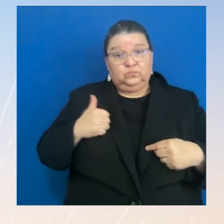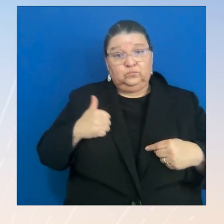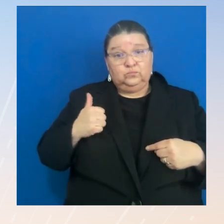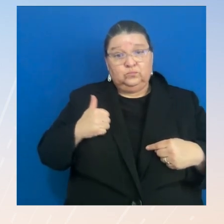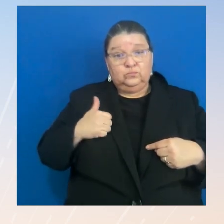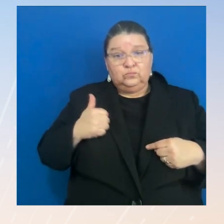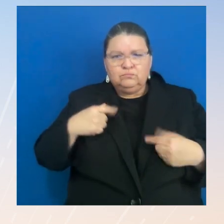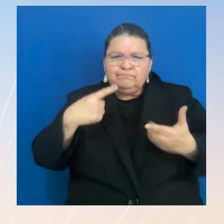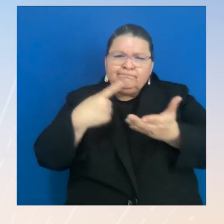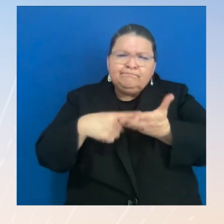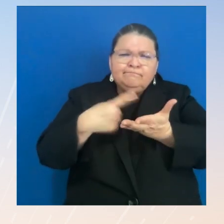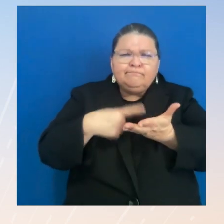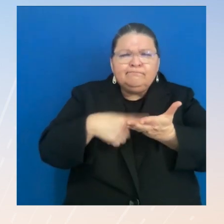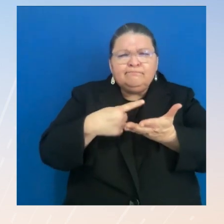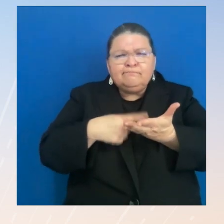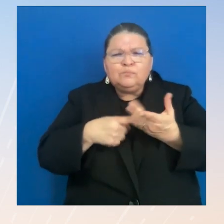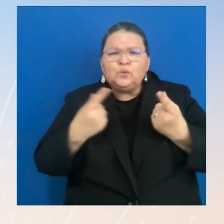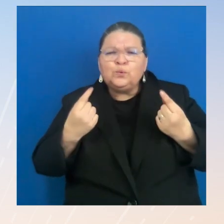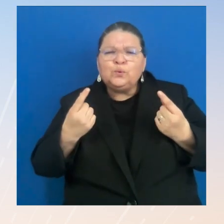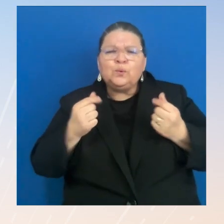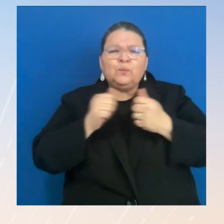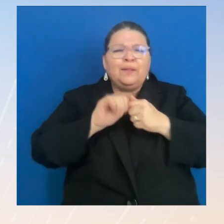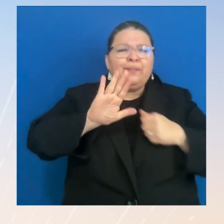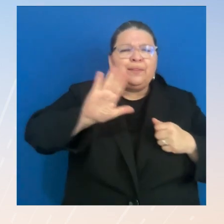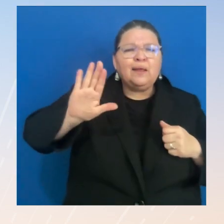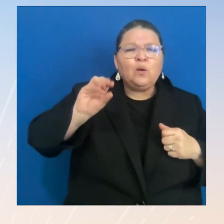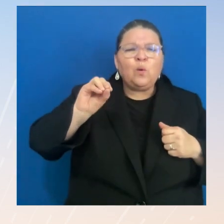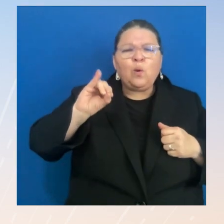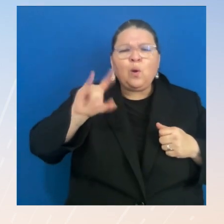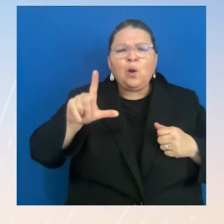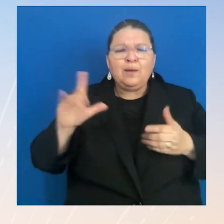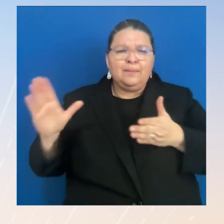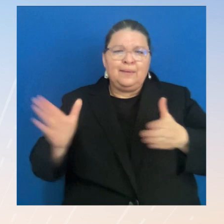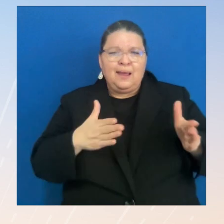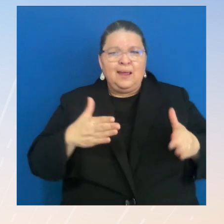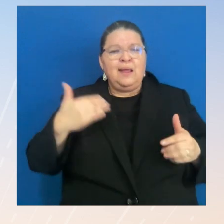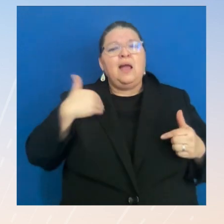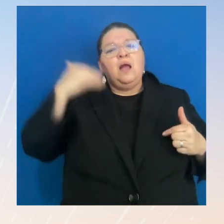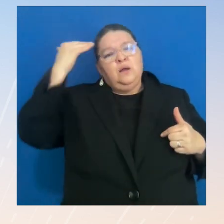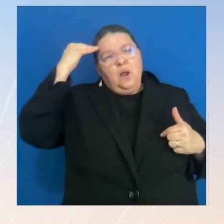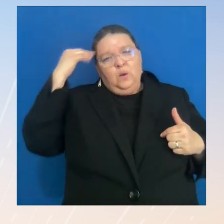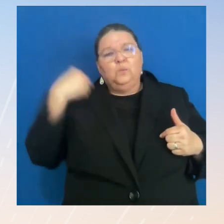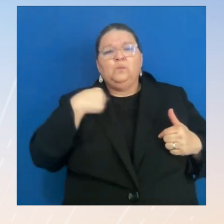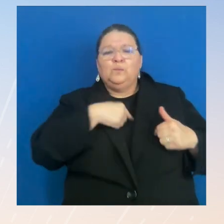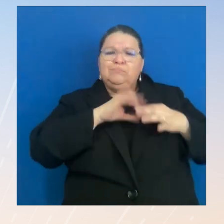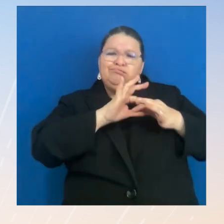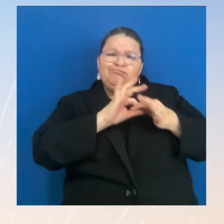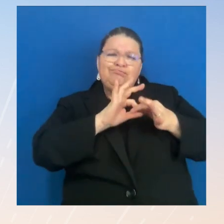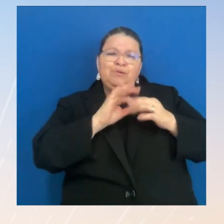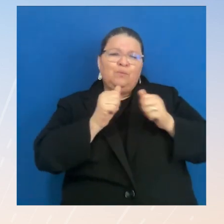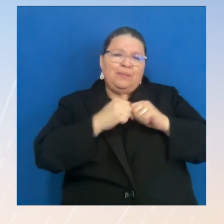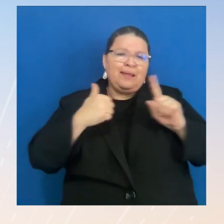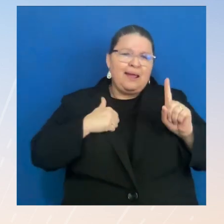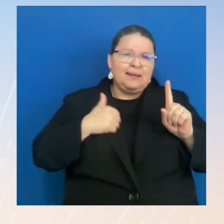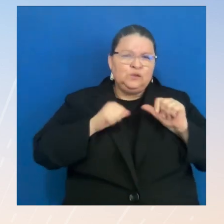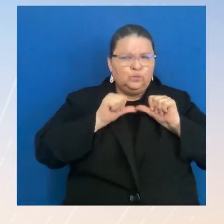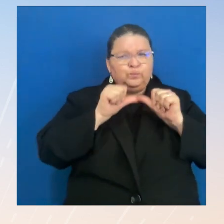Ms. Psaki: I know we've been closely engaged with Canada about a range of issues. In terms of the specifics of a conversation about oil and crude,